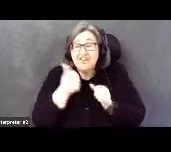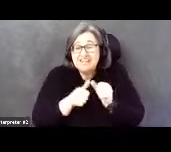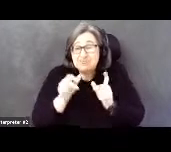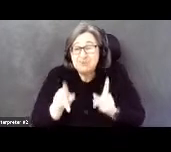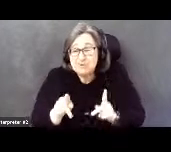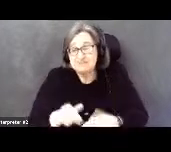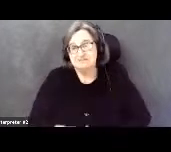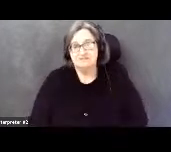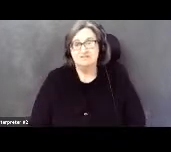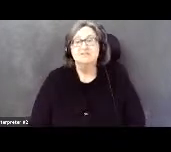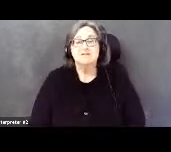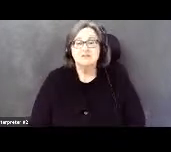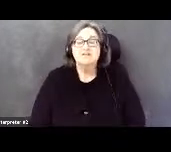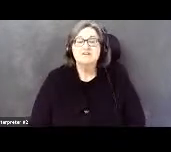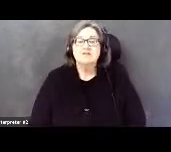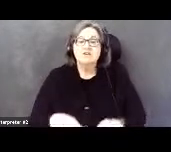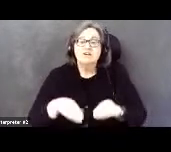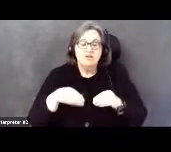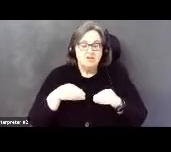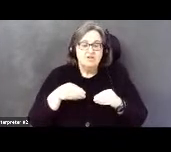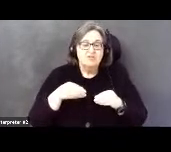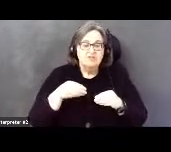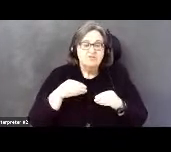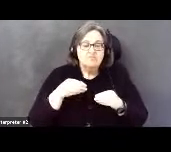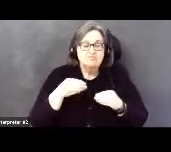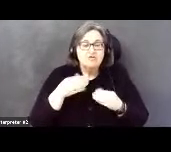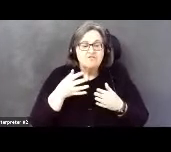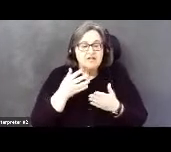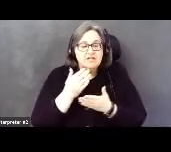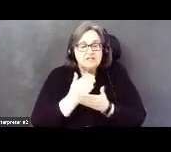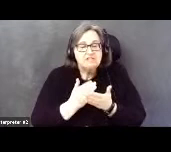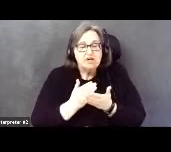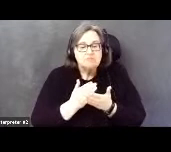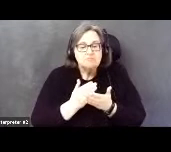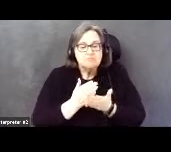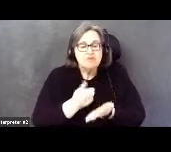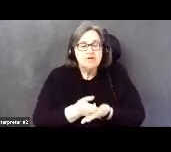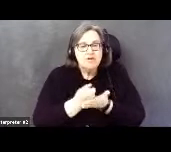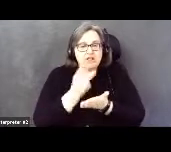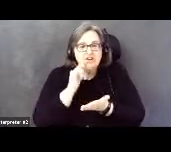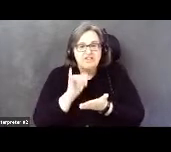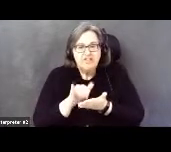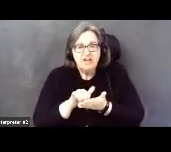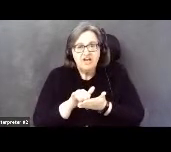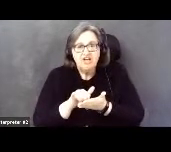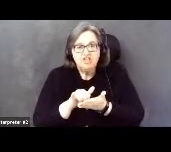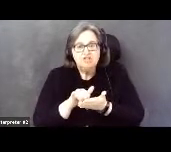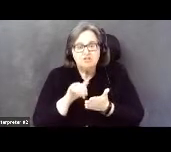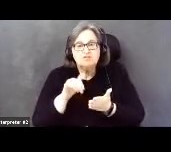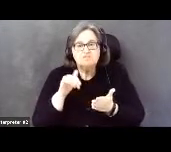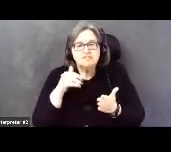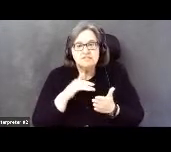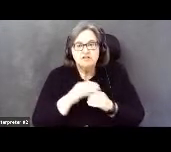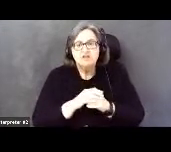provided resource facilitation in the descriptive study. They found the recidivism was 17% which